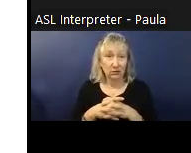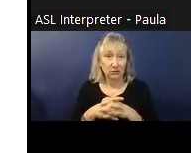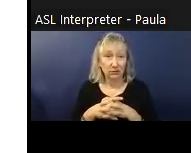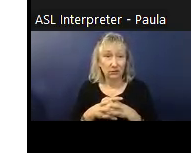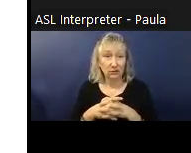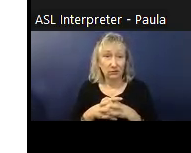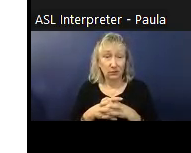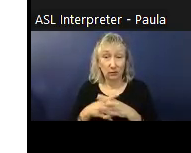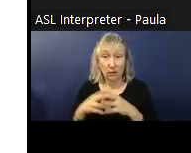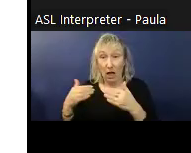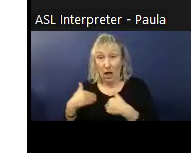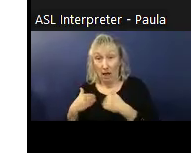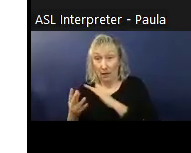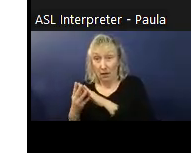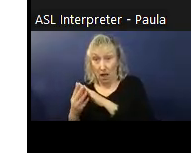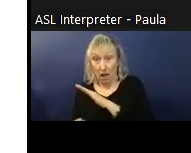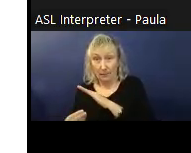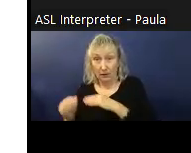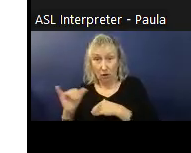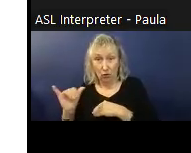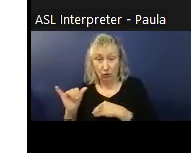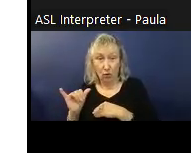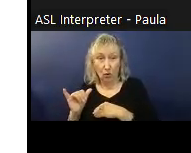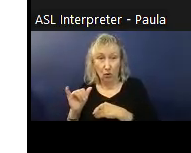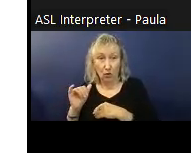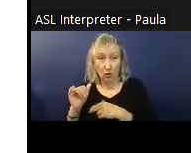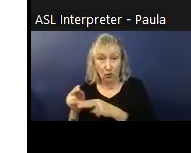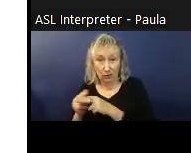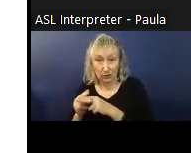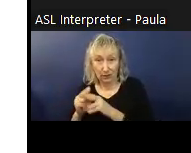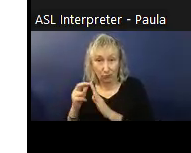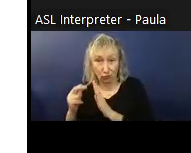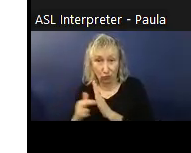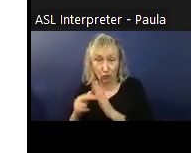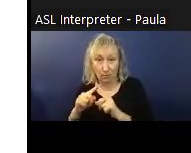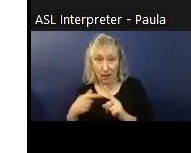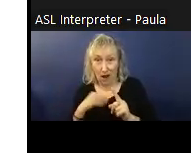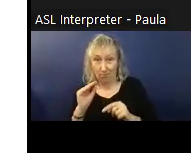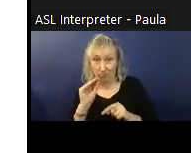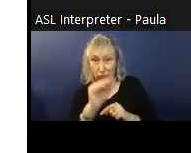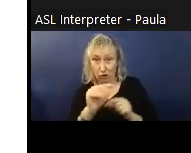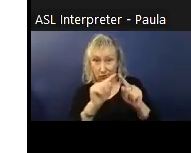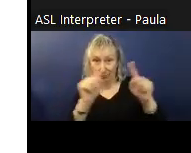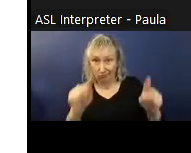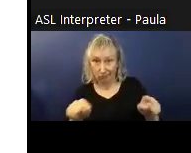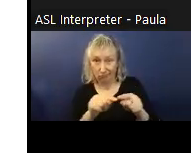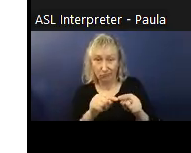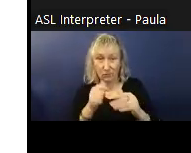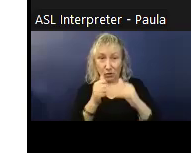you'd like to see it as well. But I did identify for you under 0060.